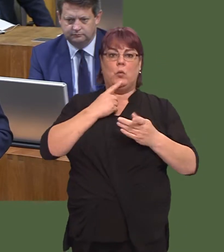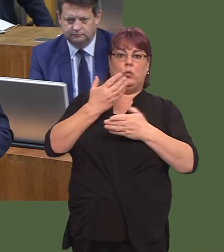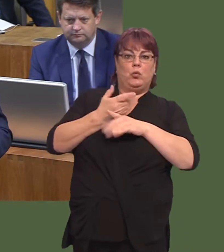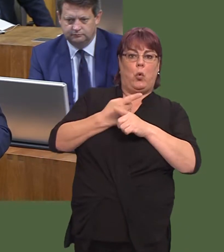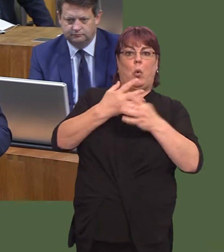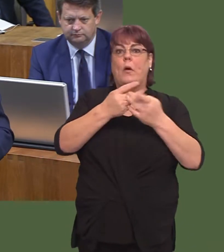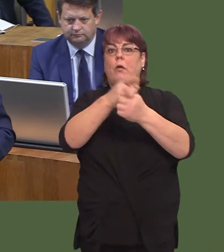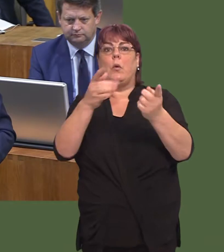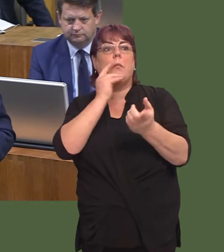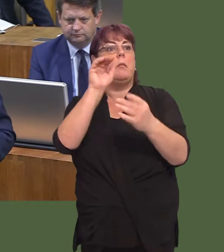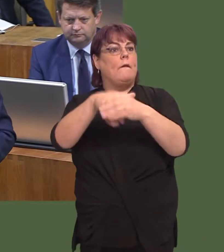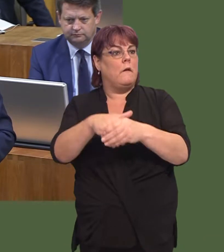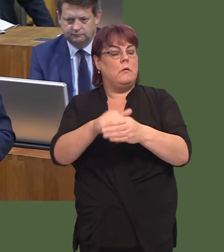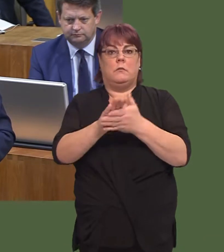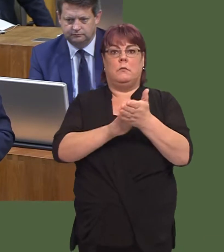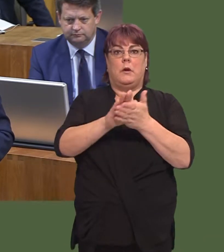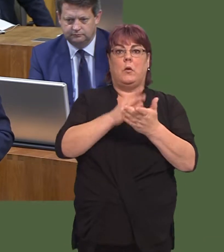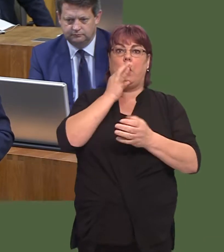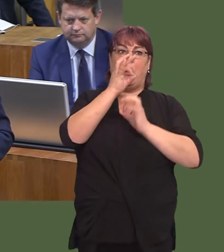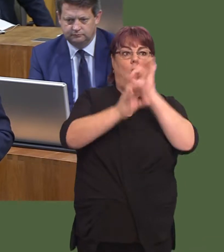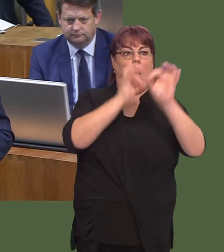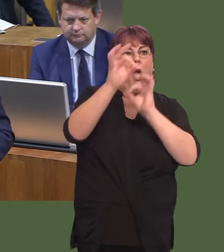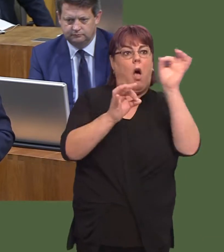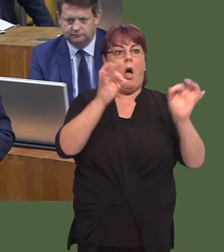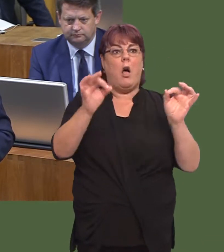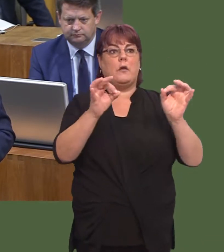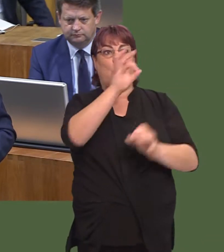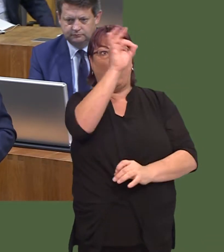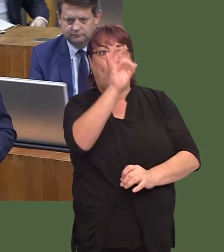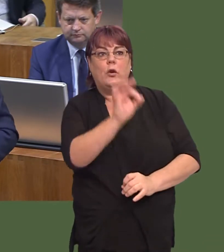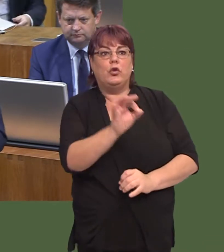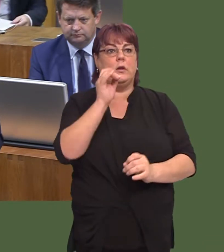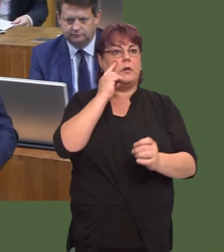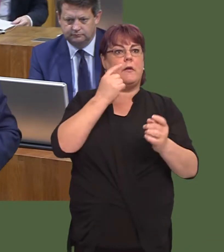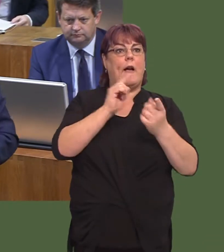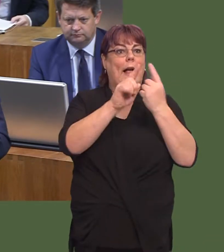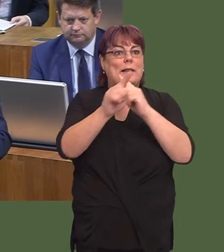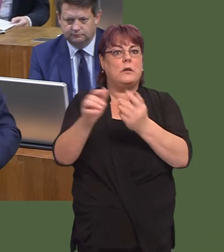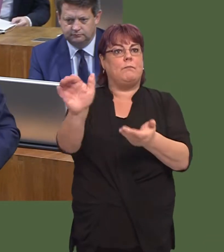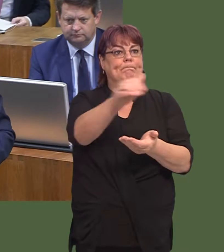course, that we can draw on the data that the survey provides in order to help to strengthen